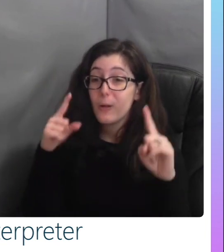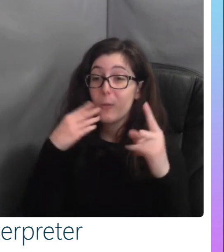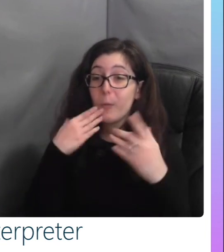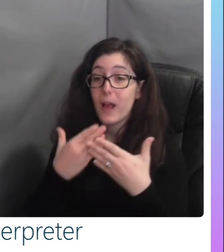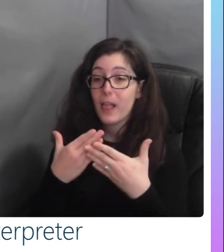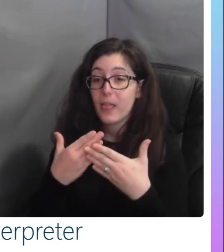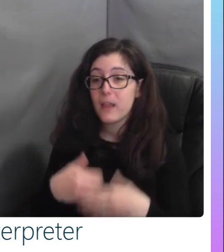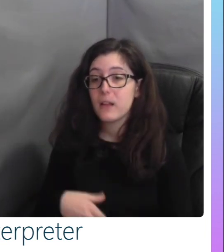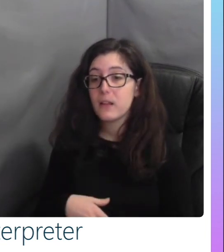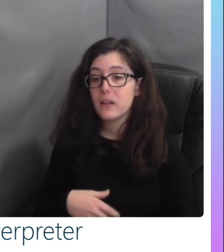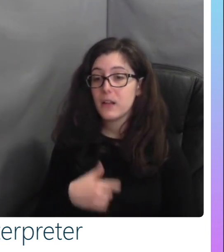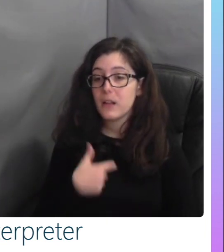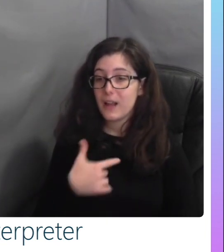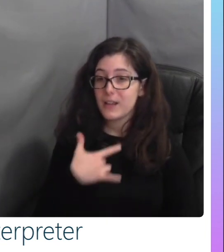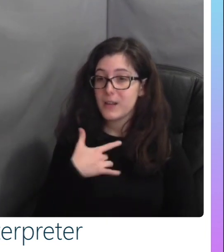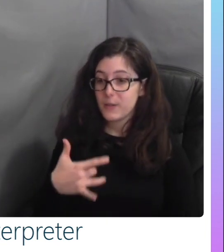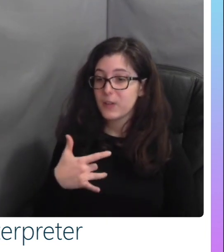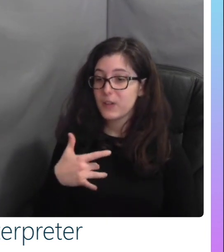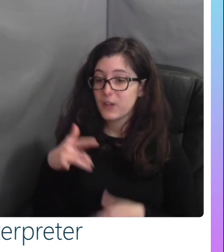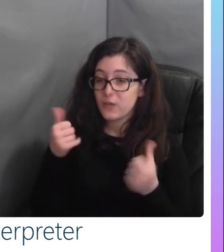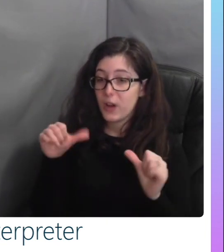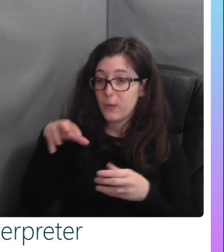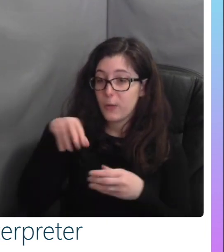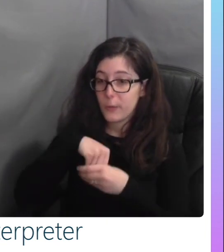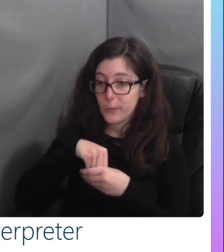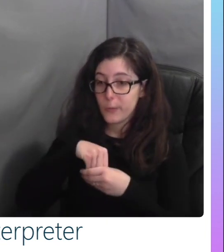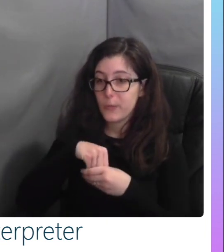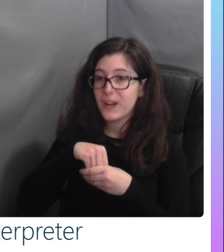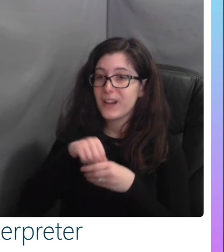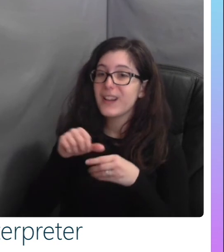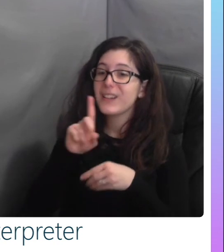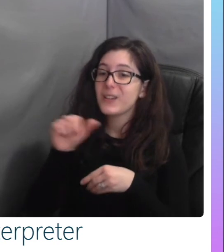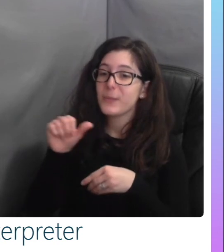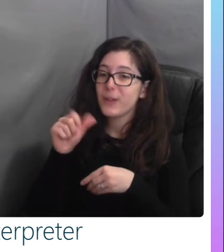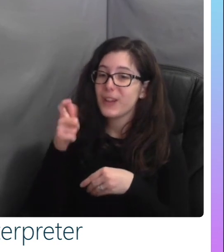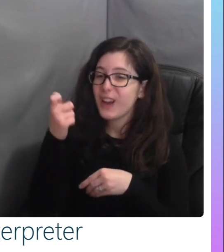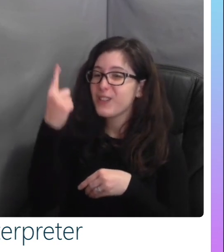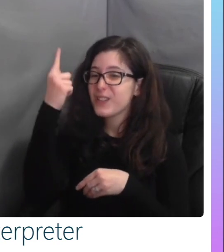a disability understanding training in that, and a shameless plug for me, I do those,